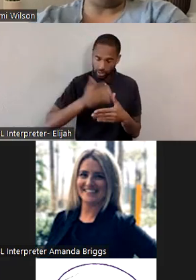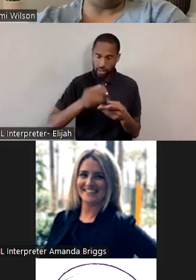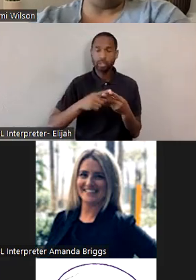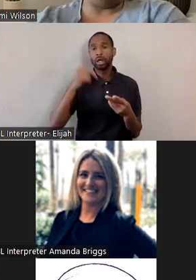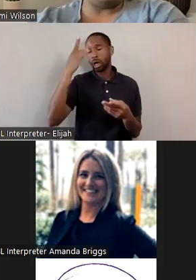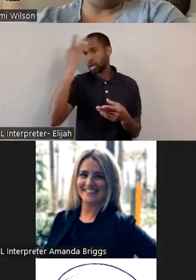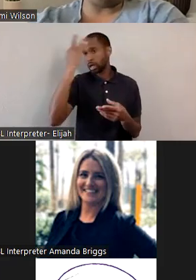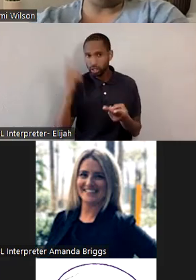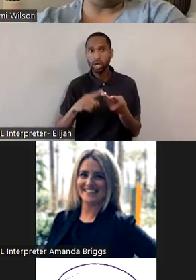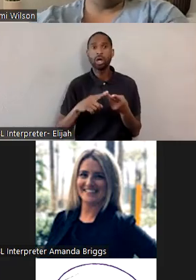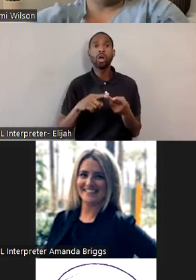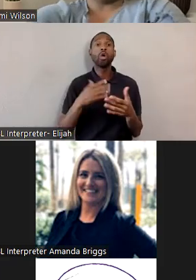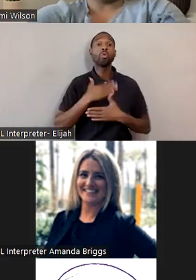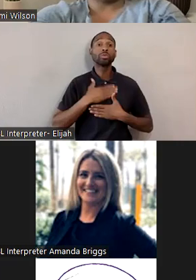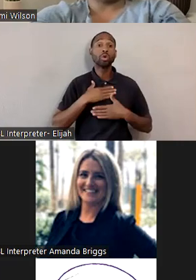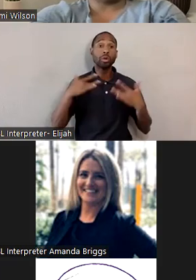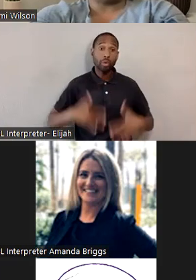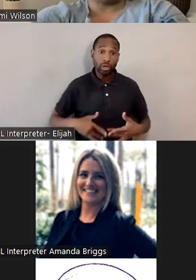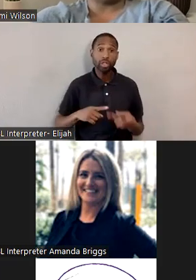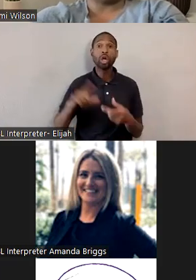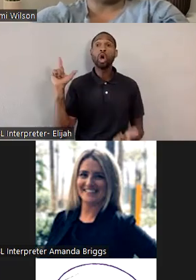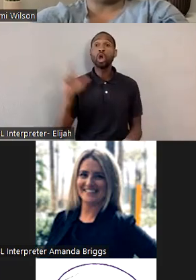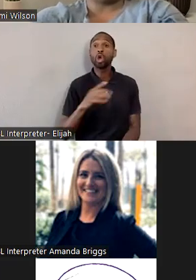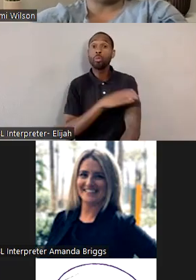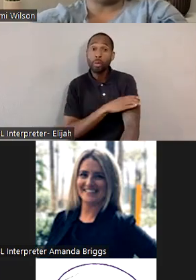depression, low blood pressure. But one of the scariest symptoms